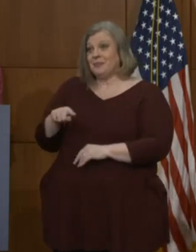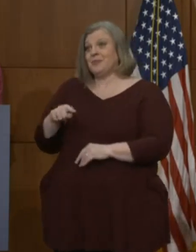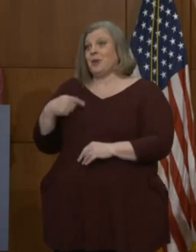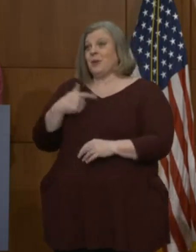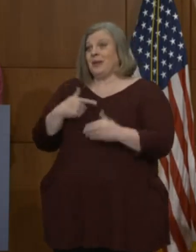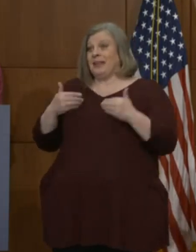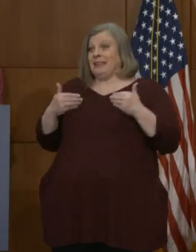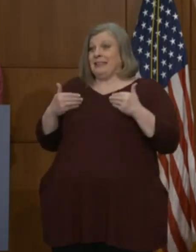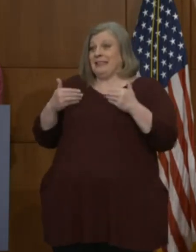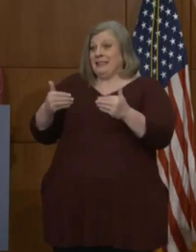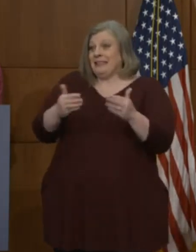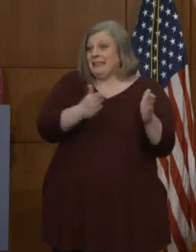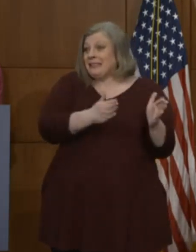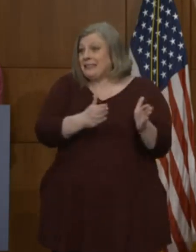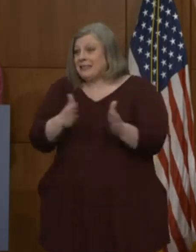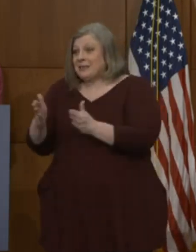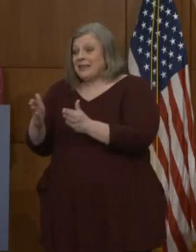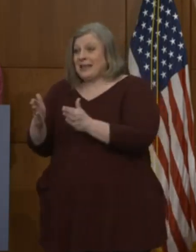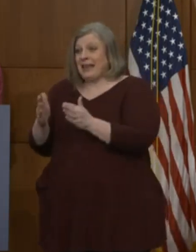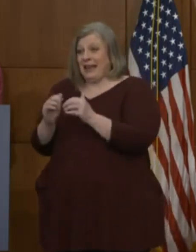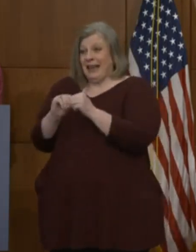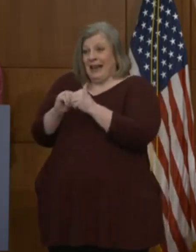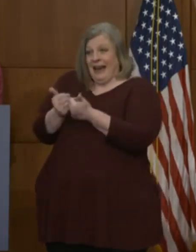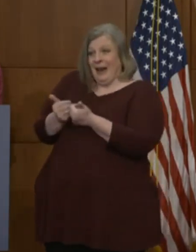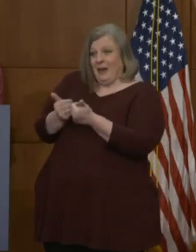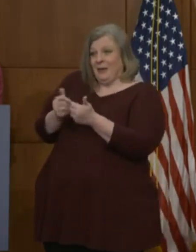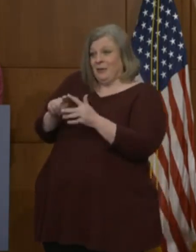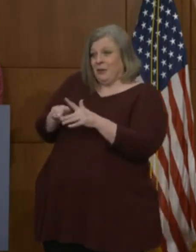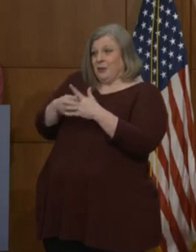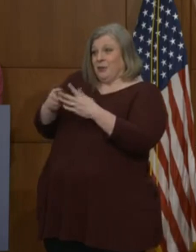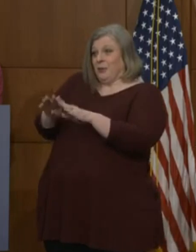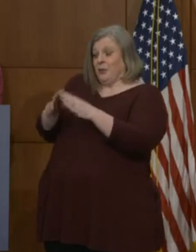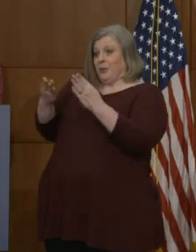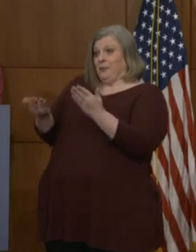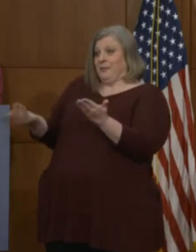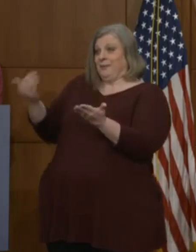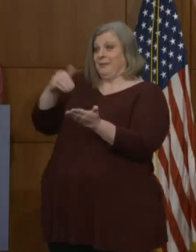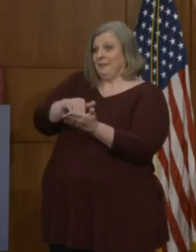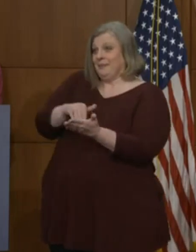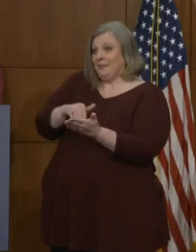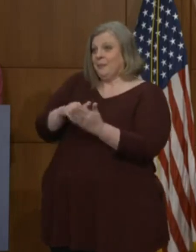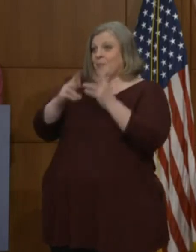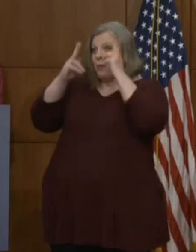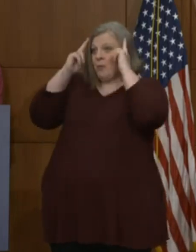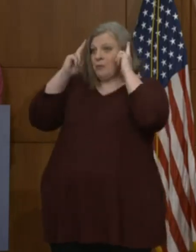THEY BUSINESSES THAT. BUSINESS RECREATIONAL THIS IS AS WE MOVE RECREATIONAL THIS IS AS WE MOVE AND IN OF IT OR TO START